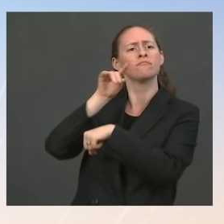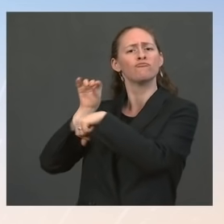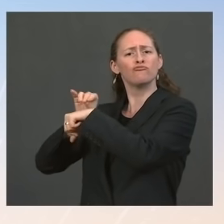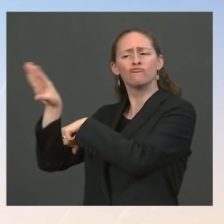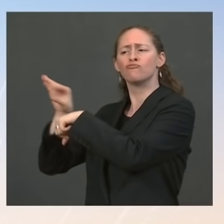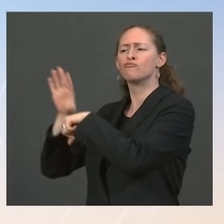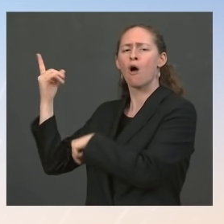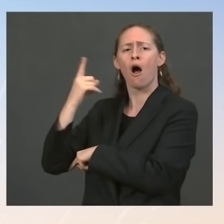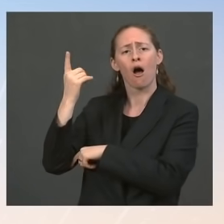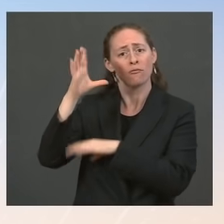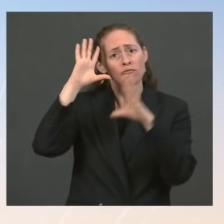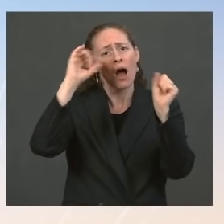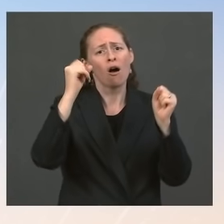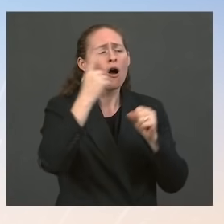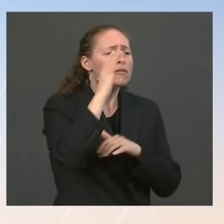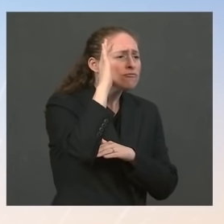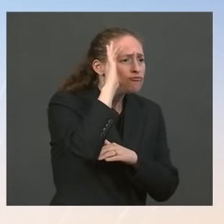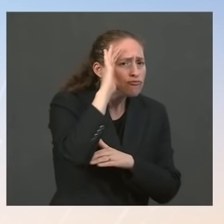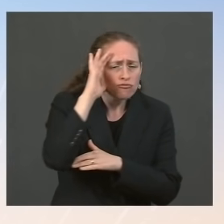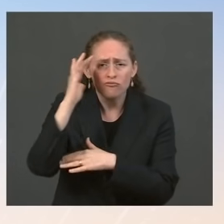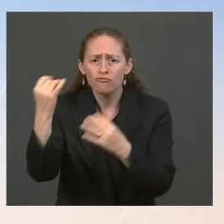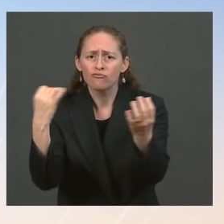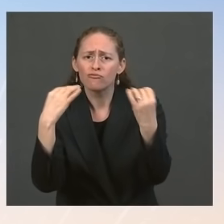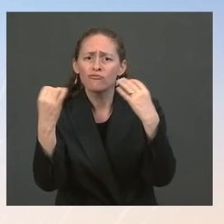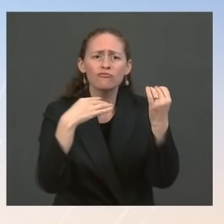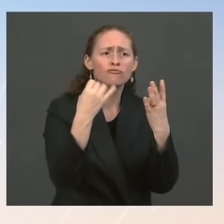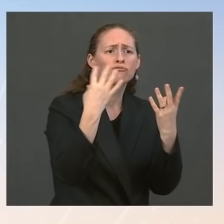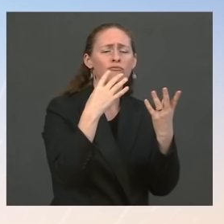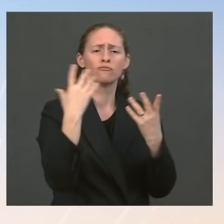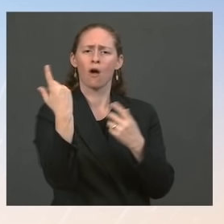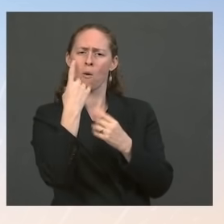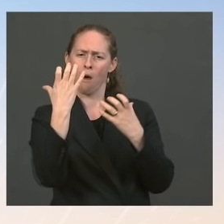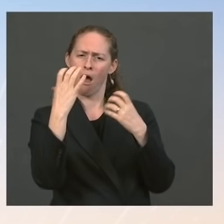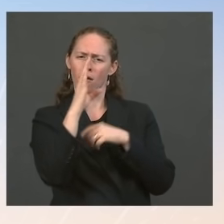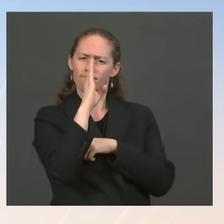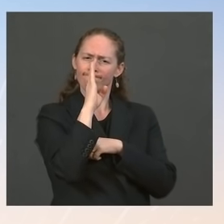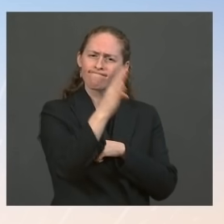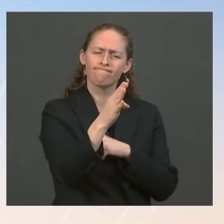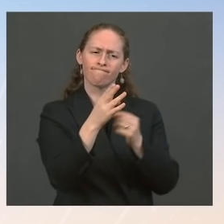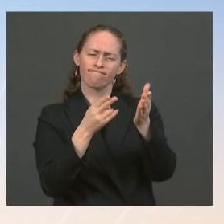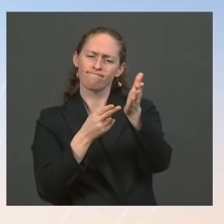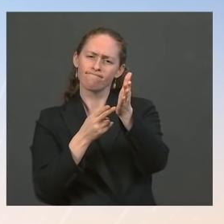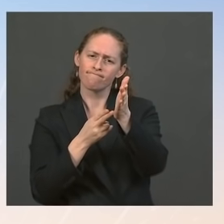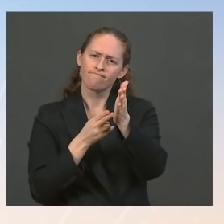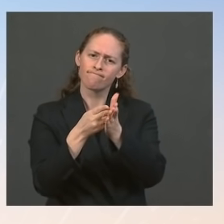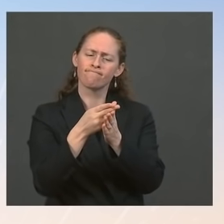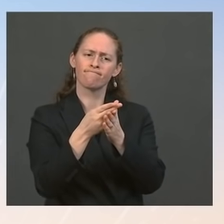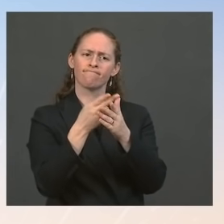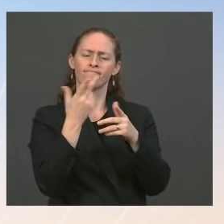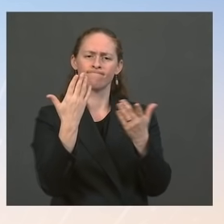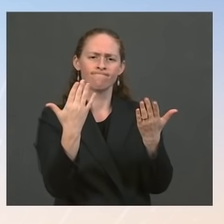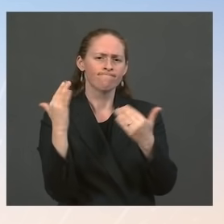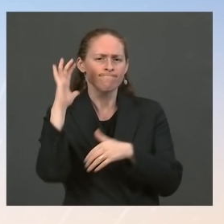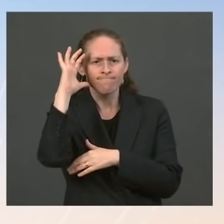to come to him clear-eyed about, to give him candid advice. What is also clear though -- and I'd also note, again,